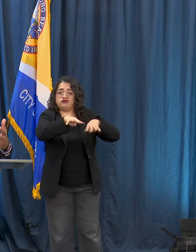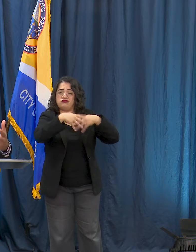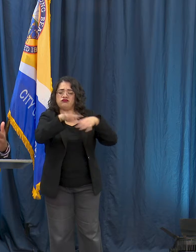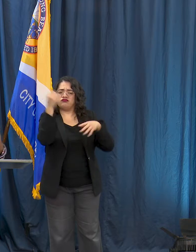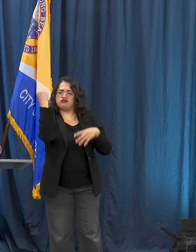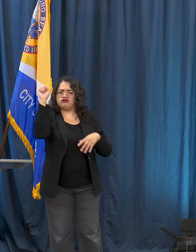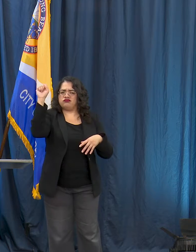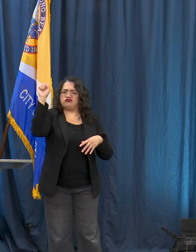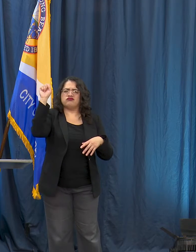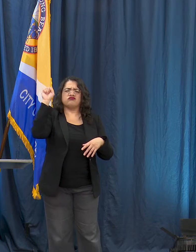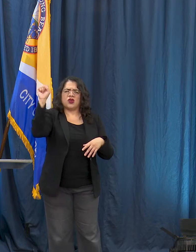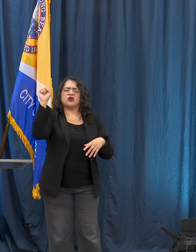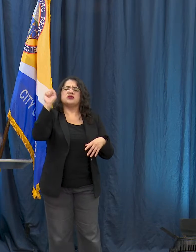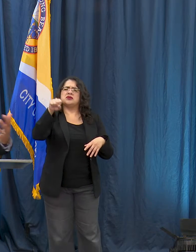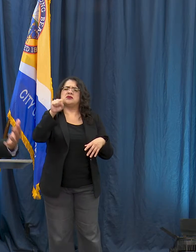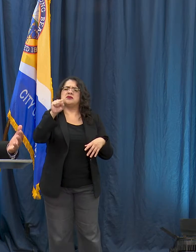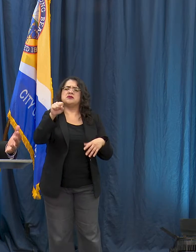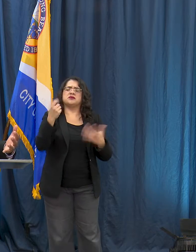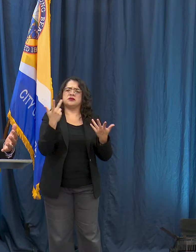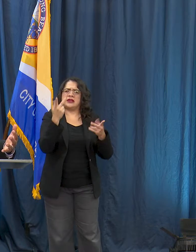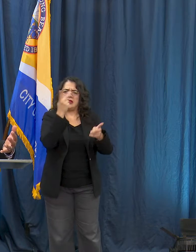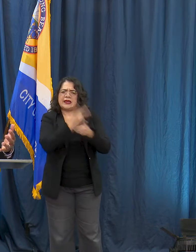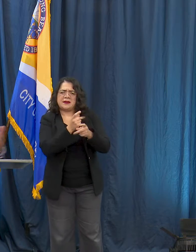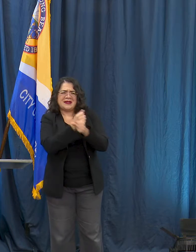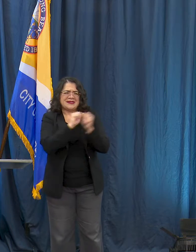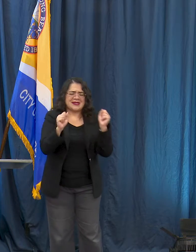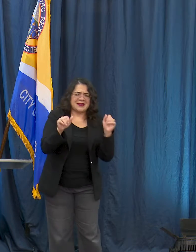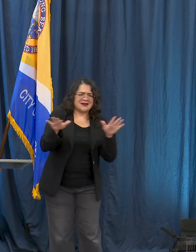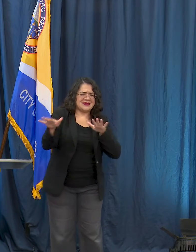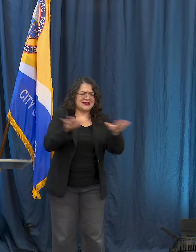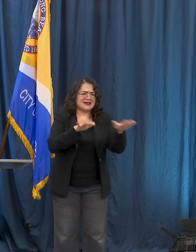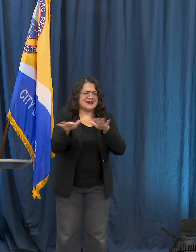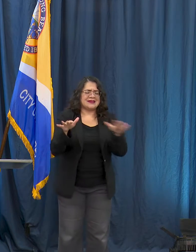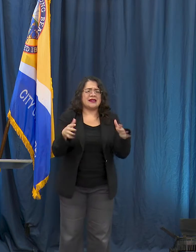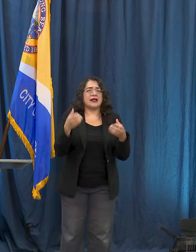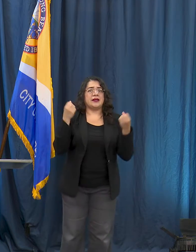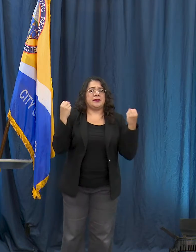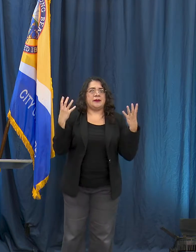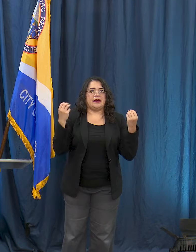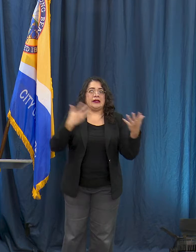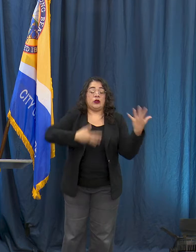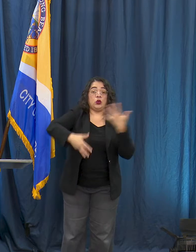safe. More people, now, are out than ever before and interacting more than ever before, and this is